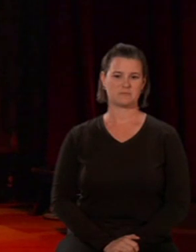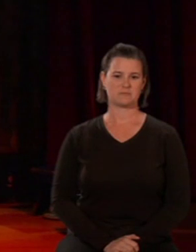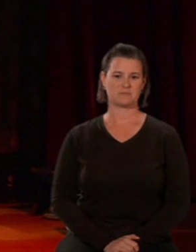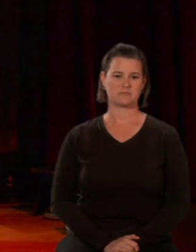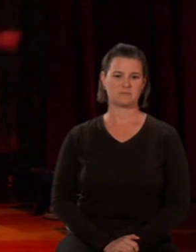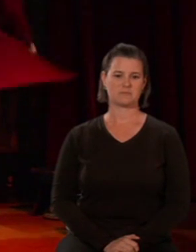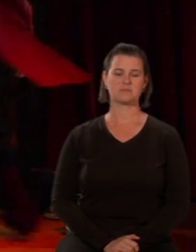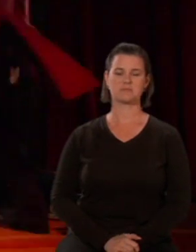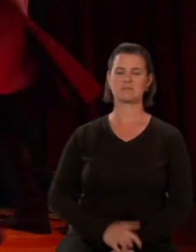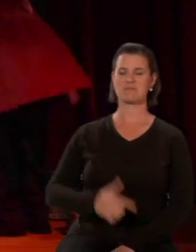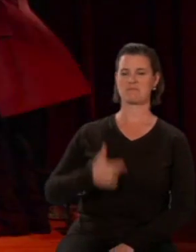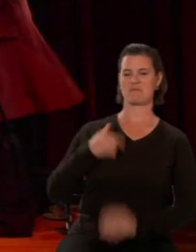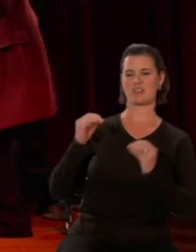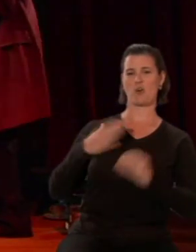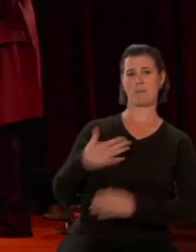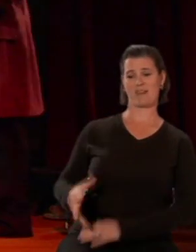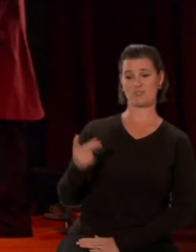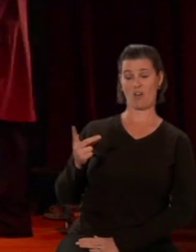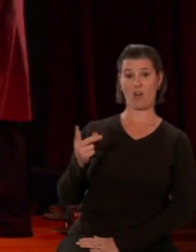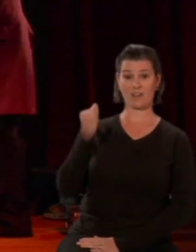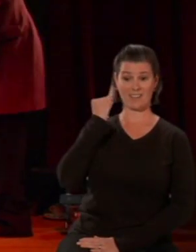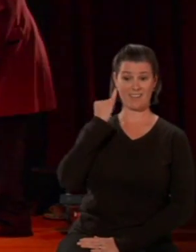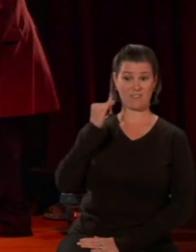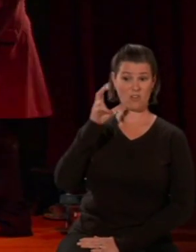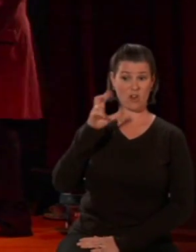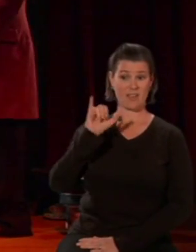Taught my dog to howl when he heard Ichabod sing.